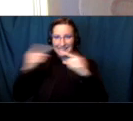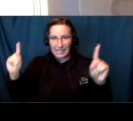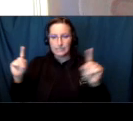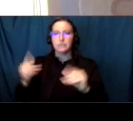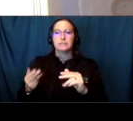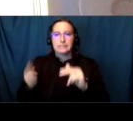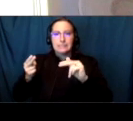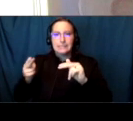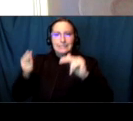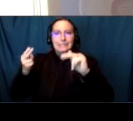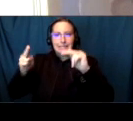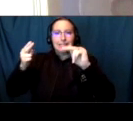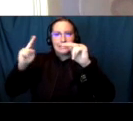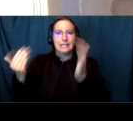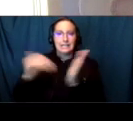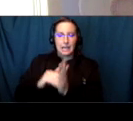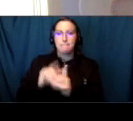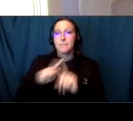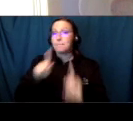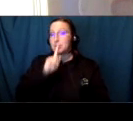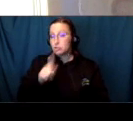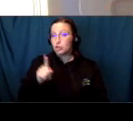and then just make sure that you're secure there and he's experiencing some